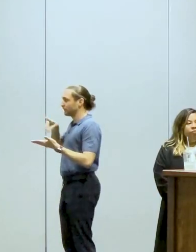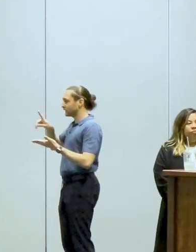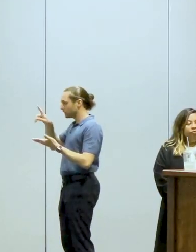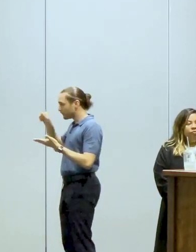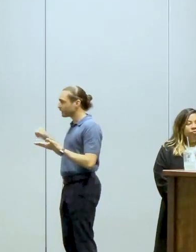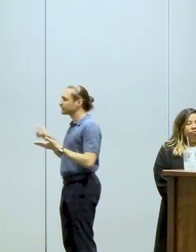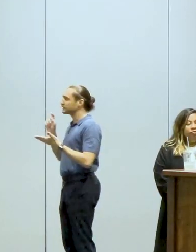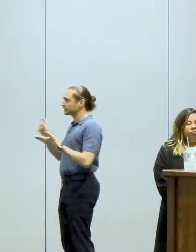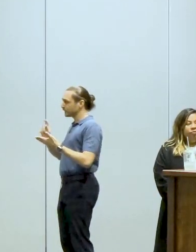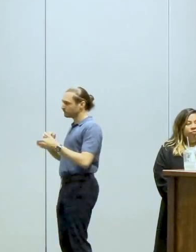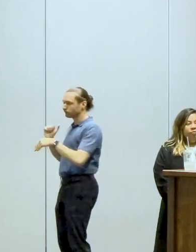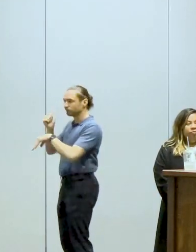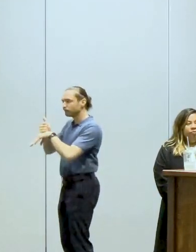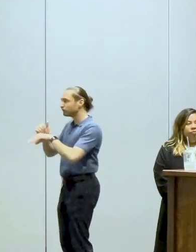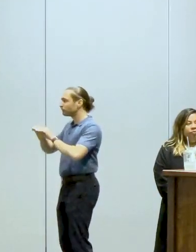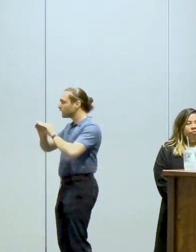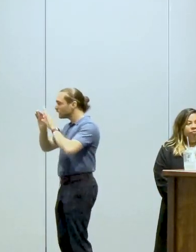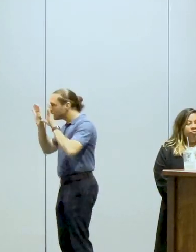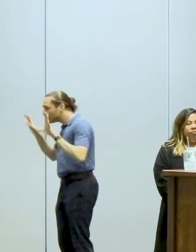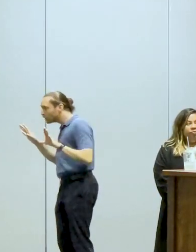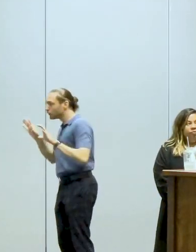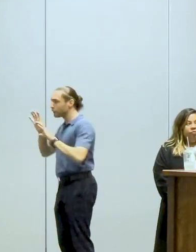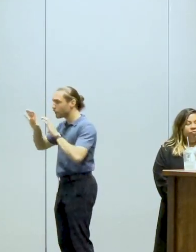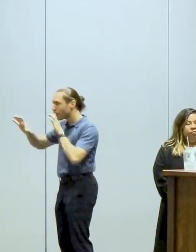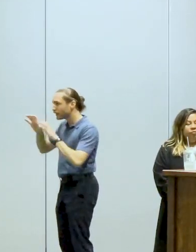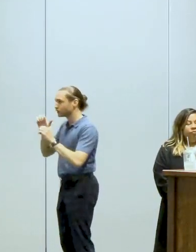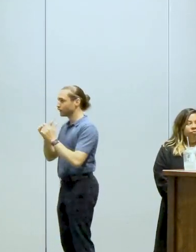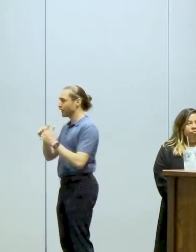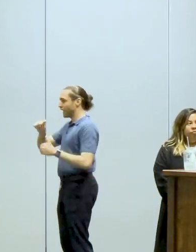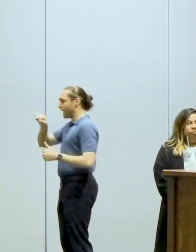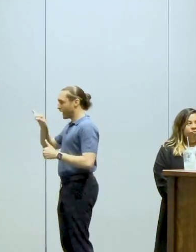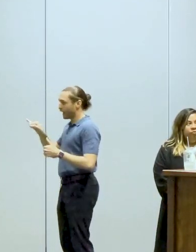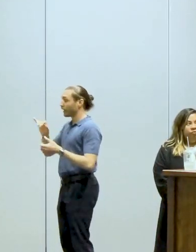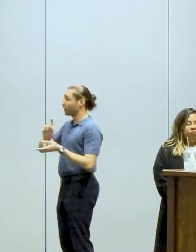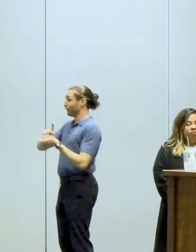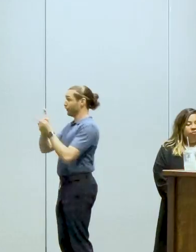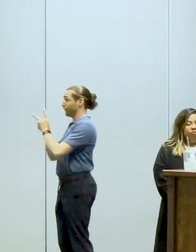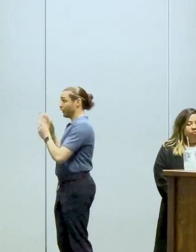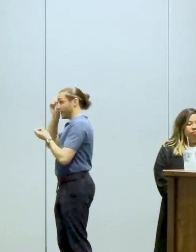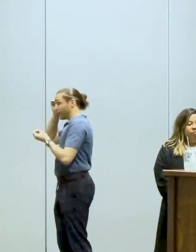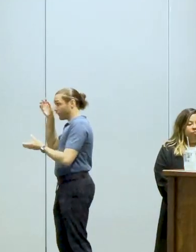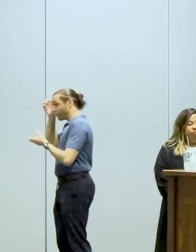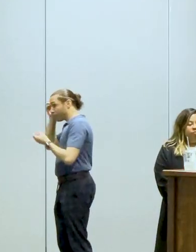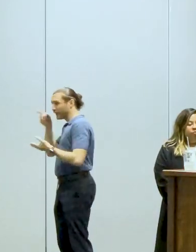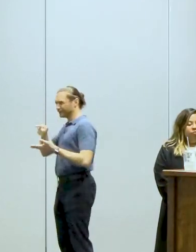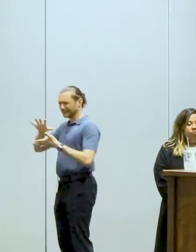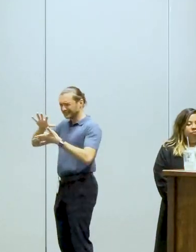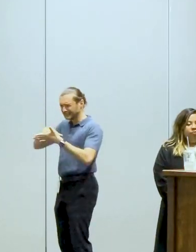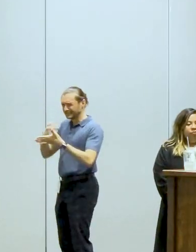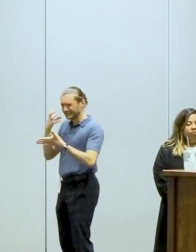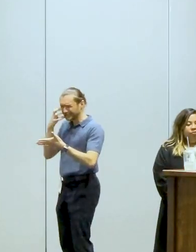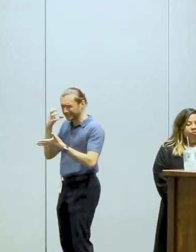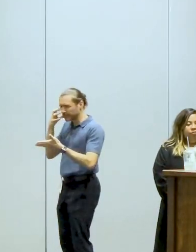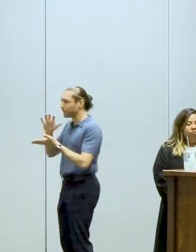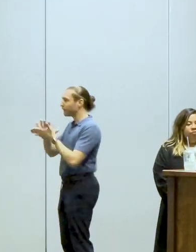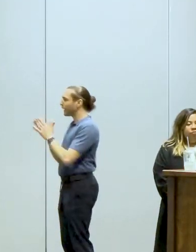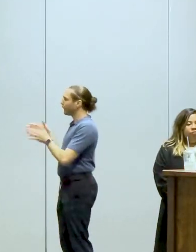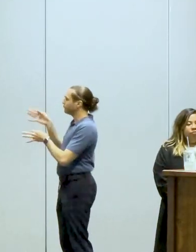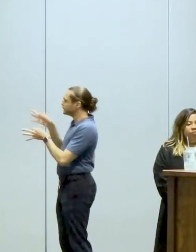language, summarizing key points, converting information into usual, usable, visual and auditory formats. So let's say